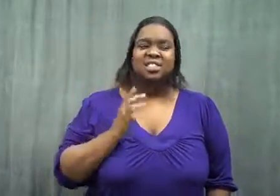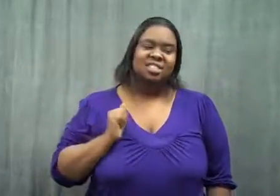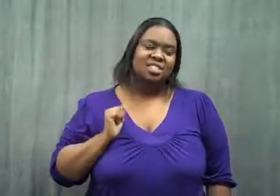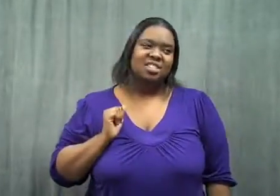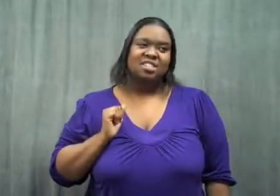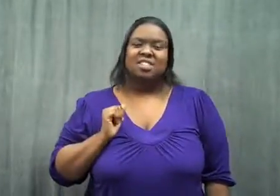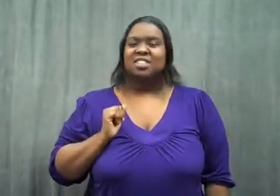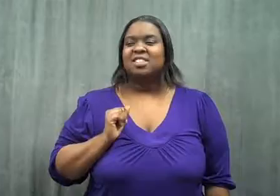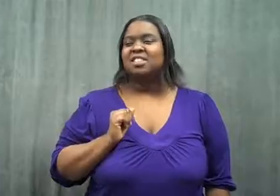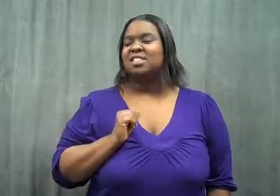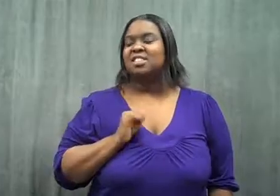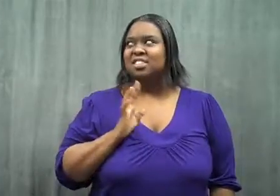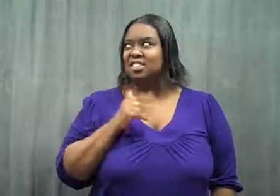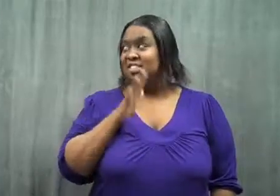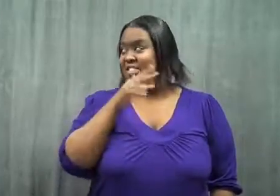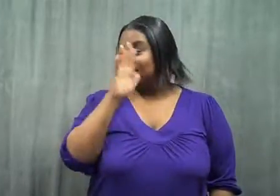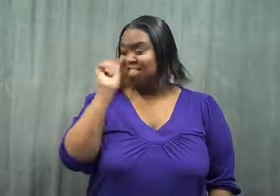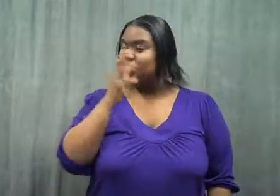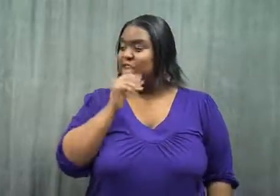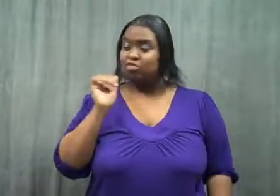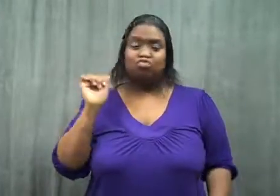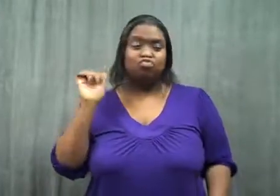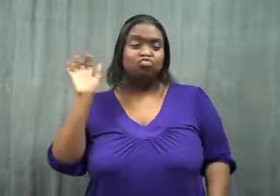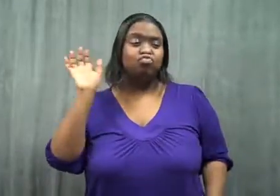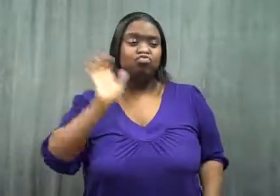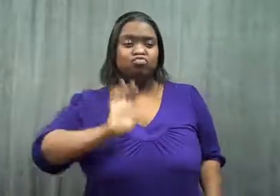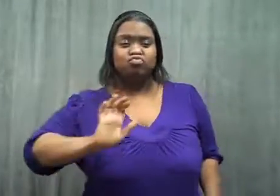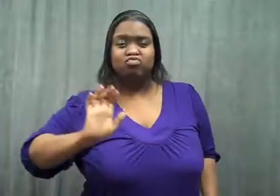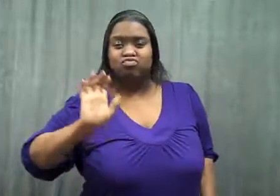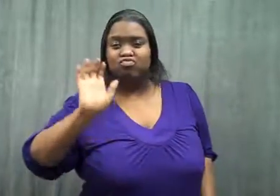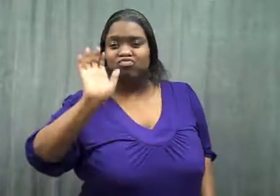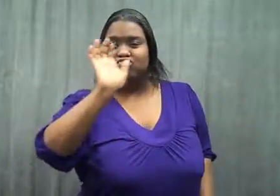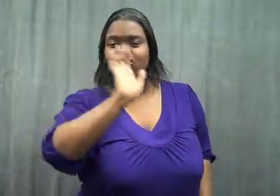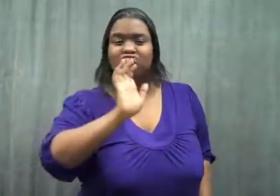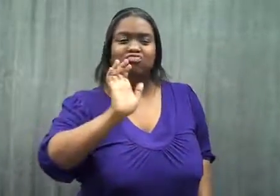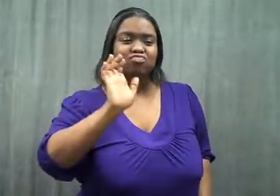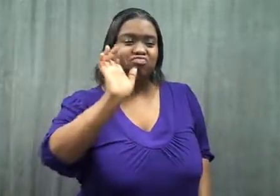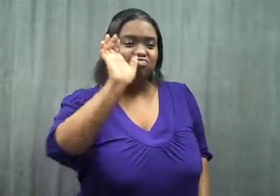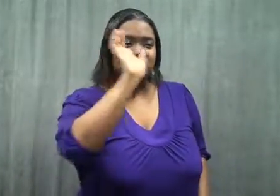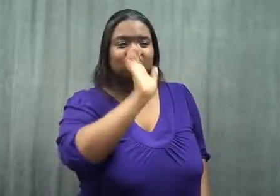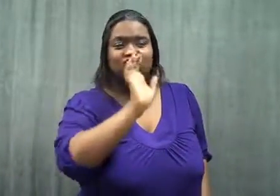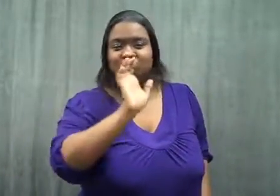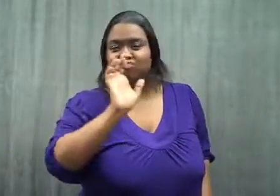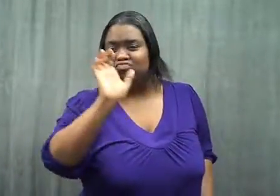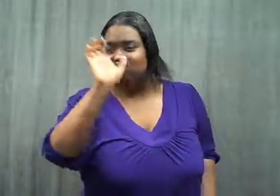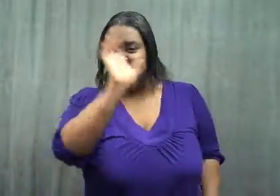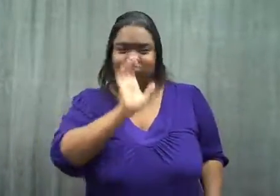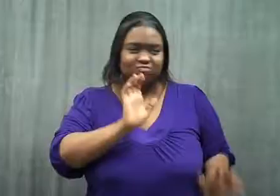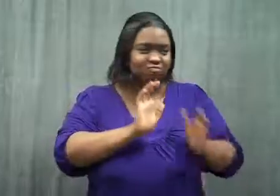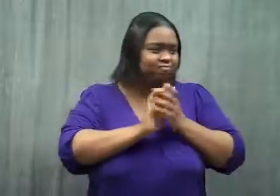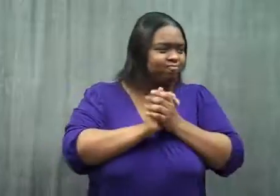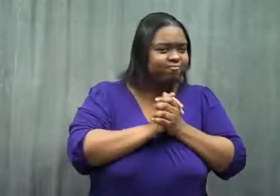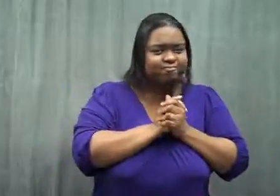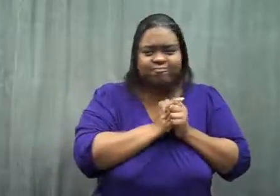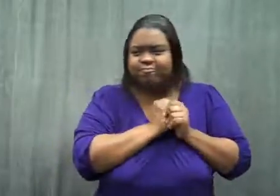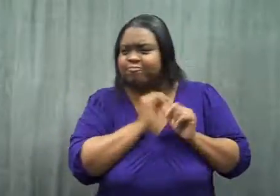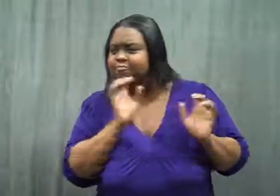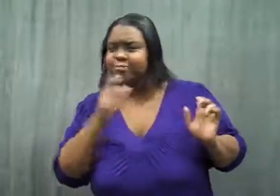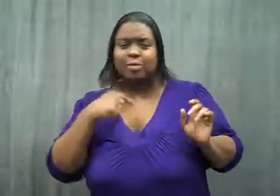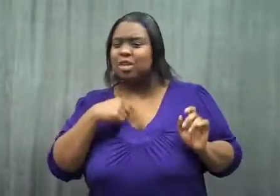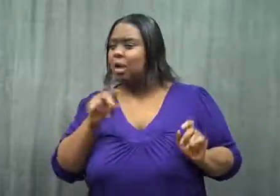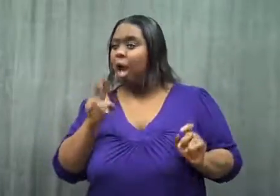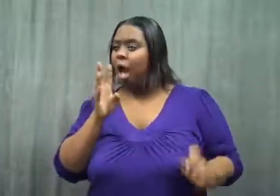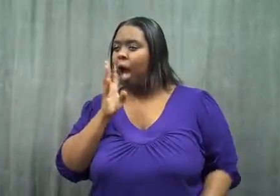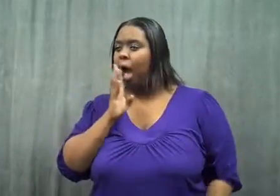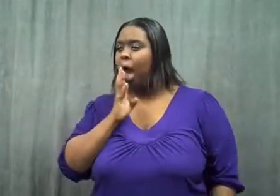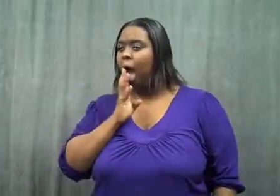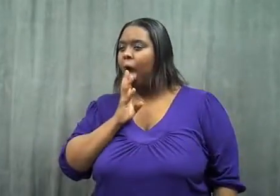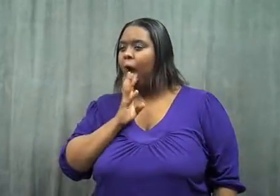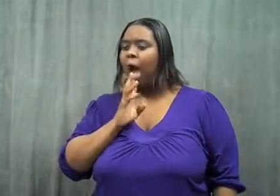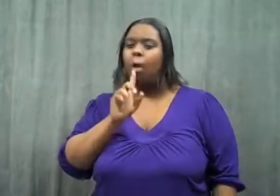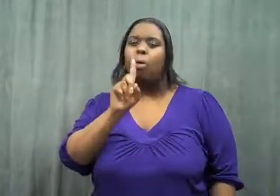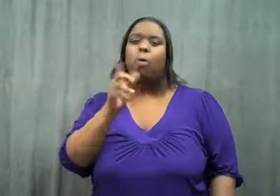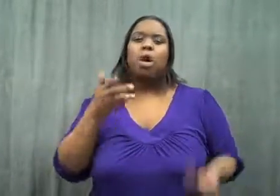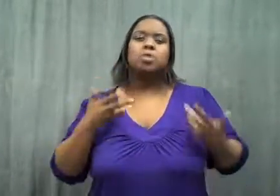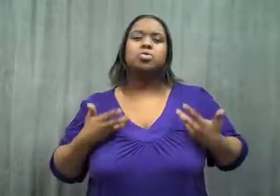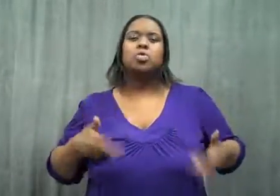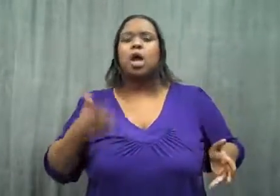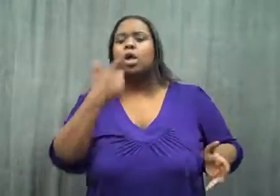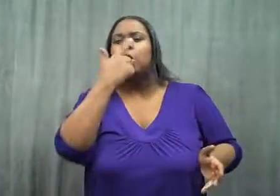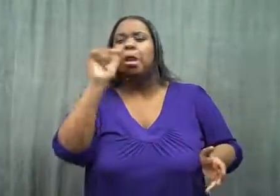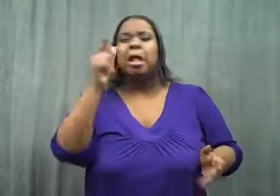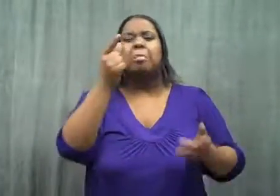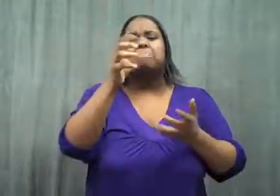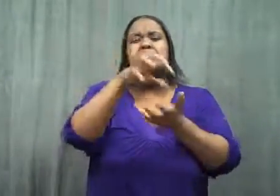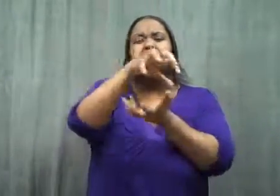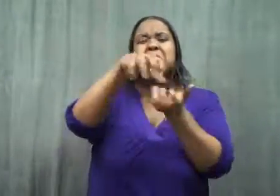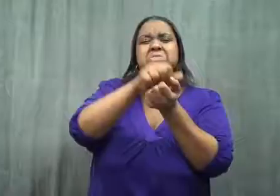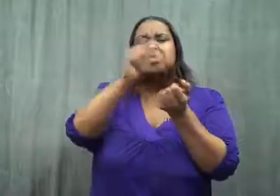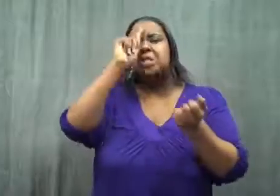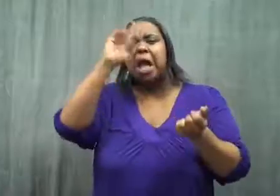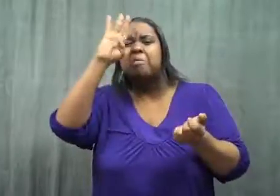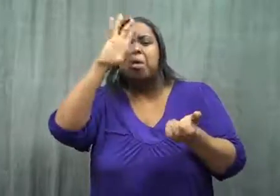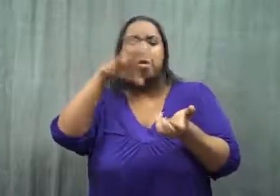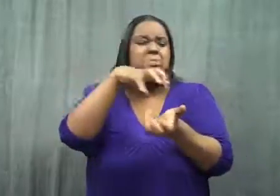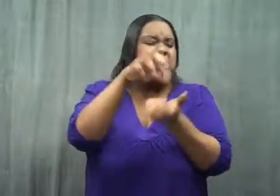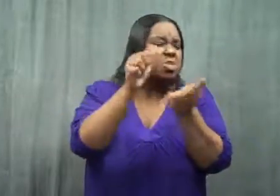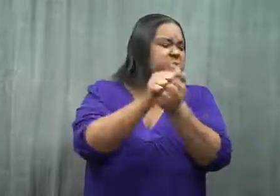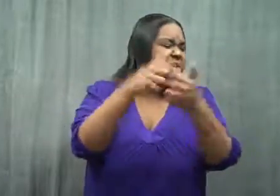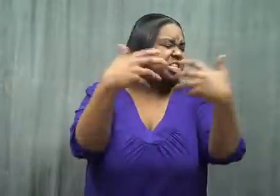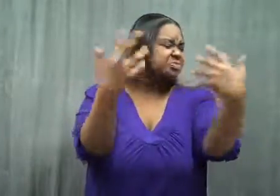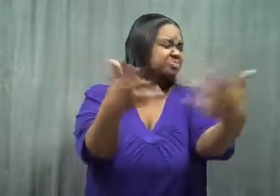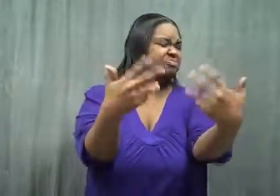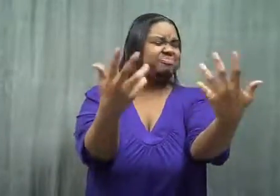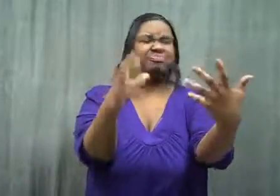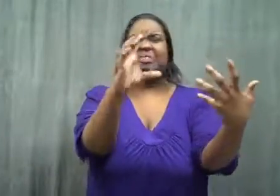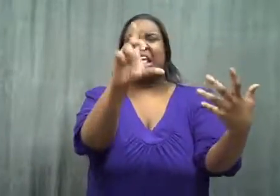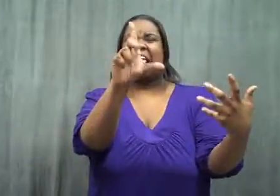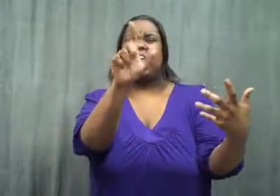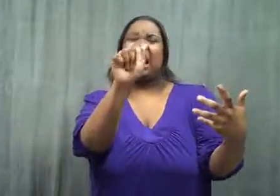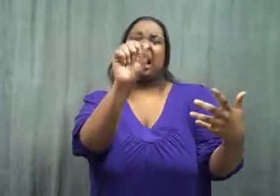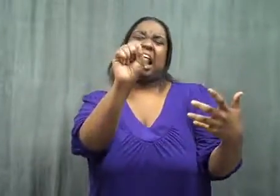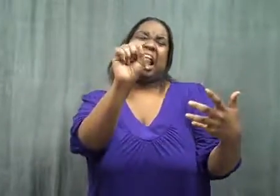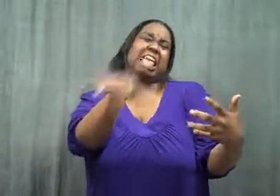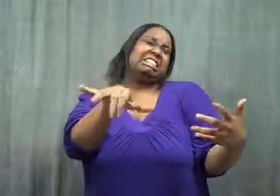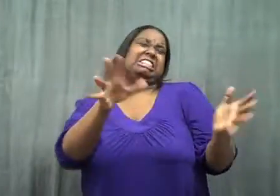She looked and looked. I saw one I loved, half tomboy, half classy.